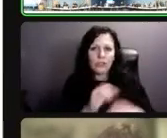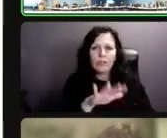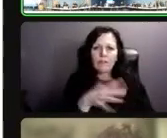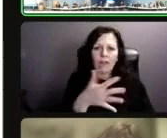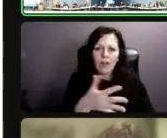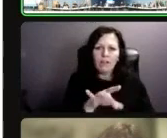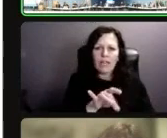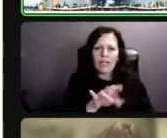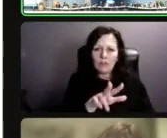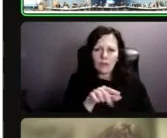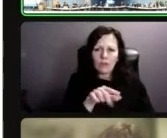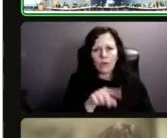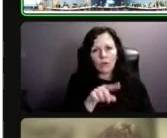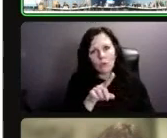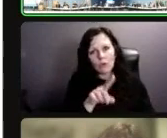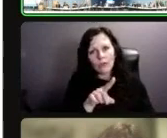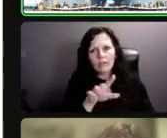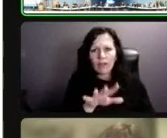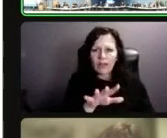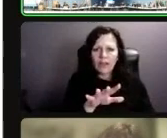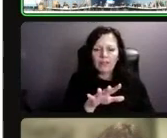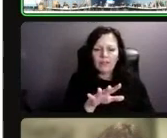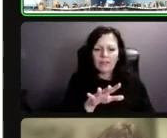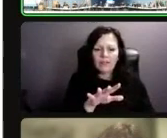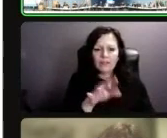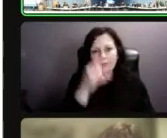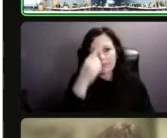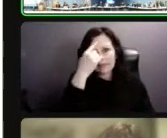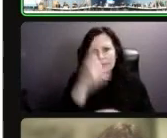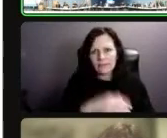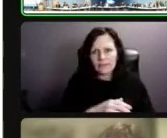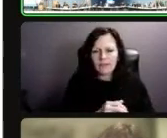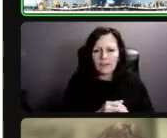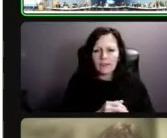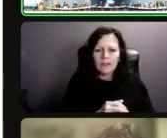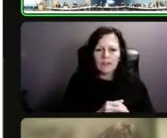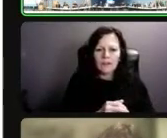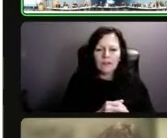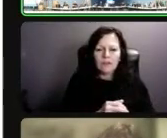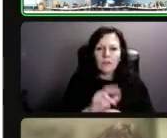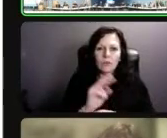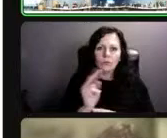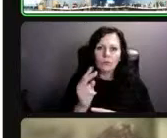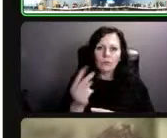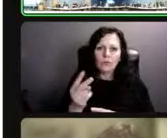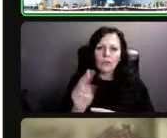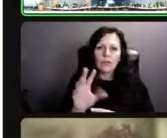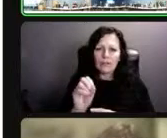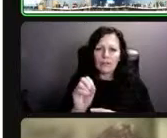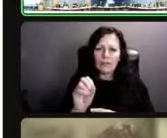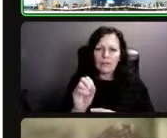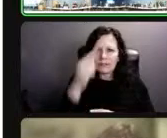THE CITY SALEM SHARES AND THE CURRENT RATE IS FIVE